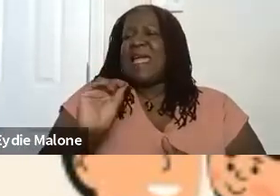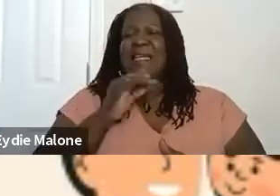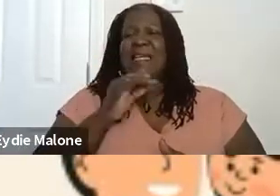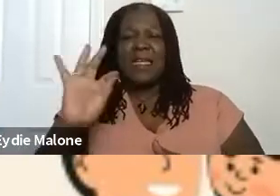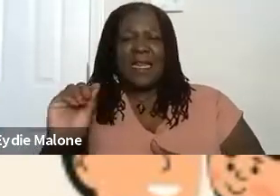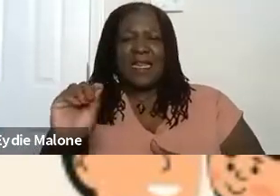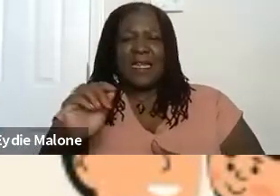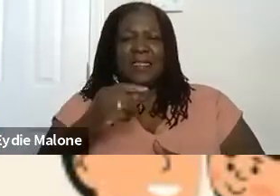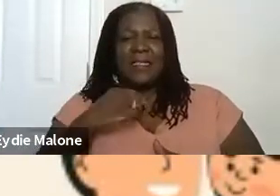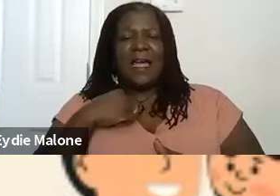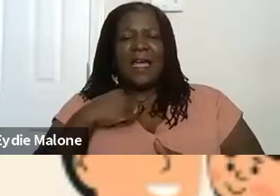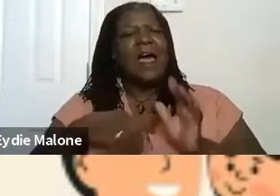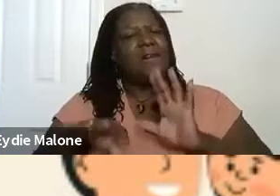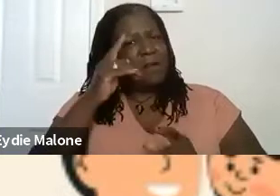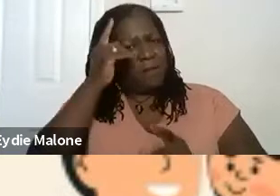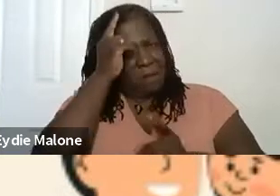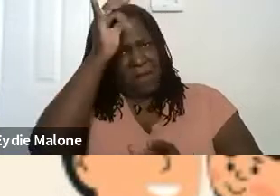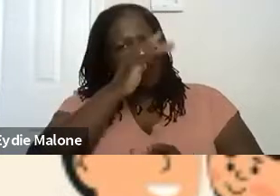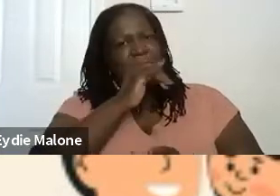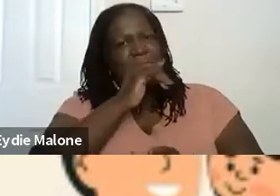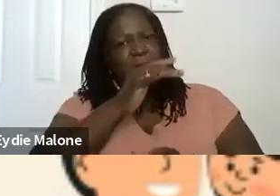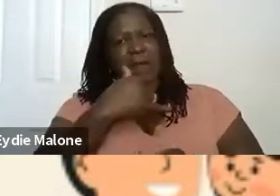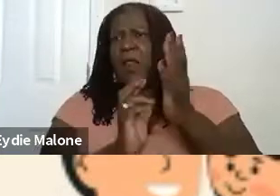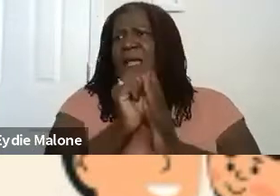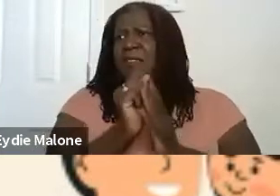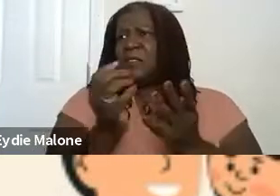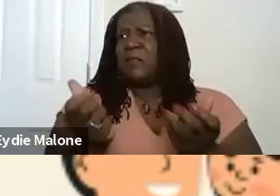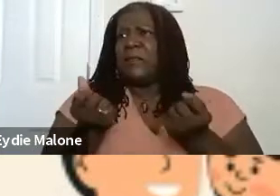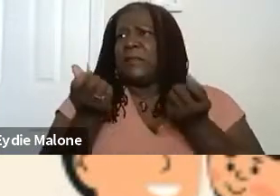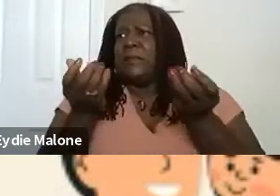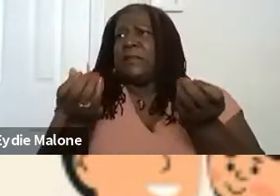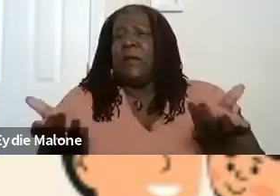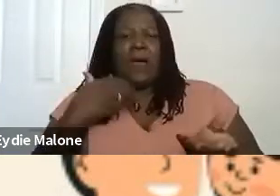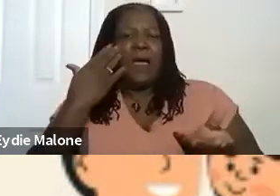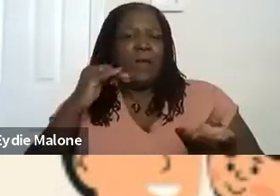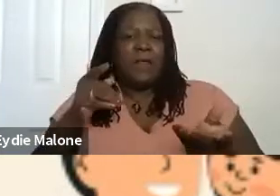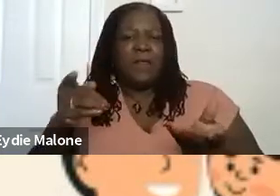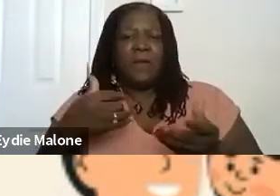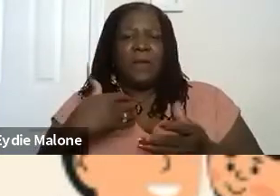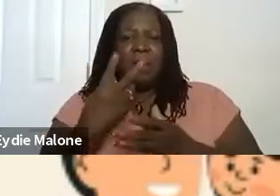So I know that they were both going to have to have treatment done, and if I wanted to